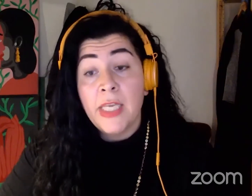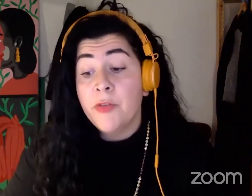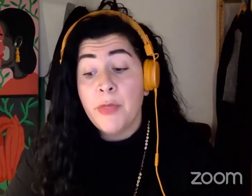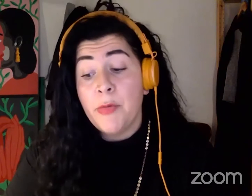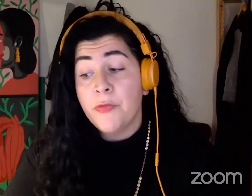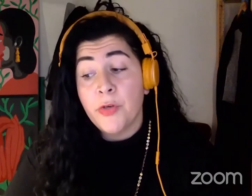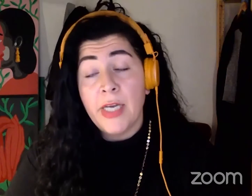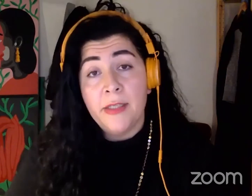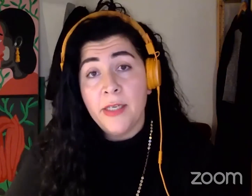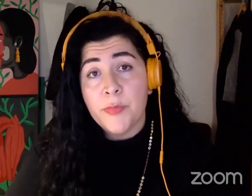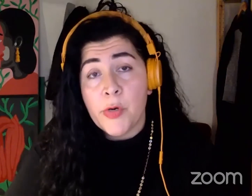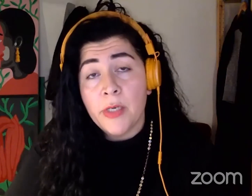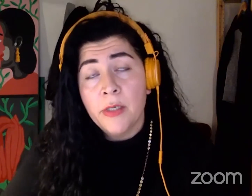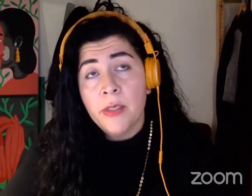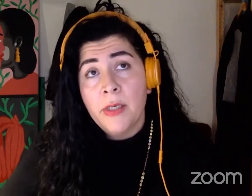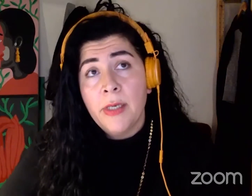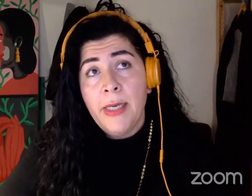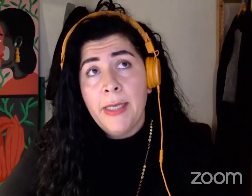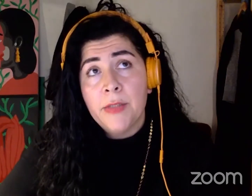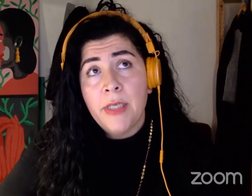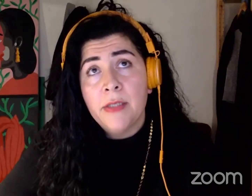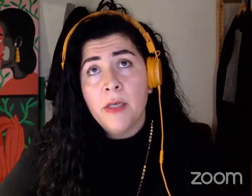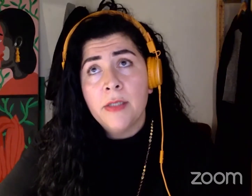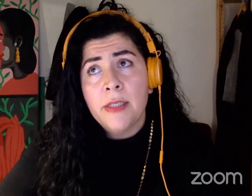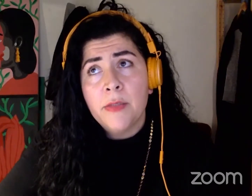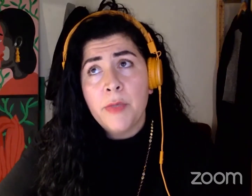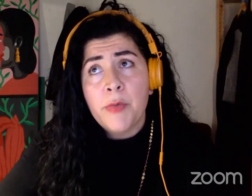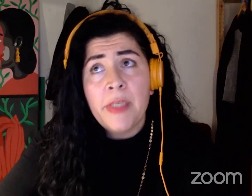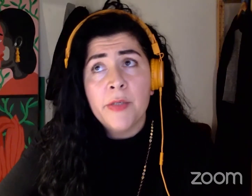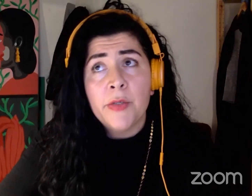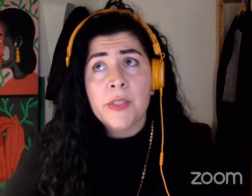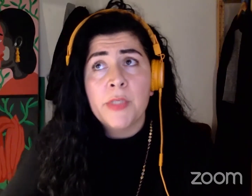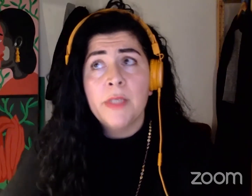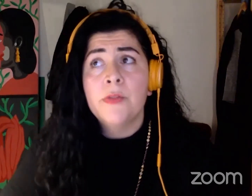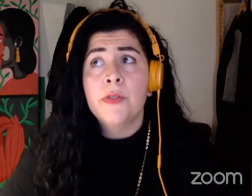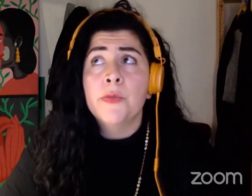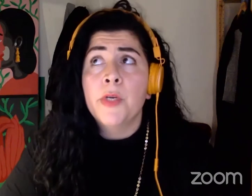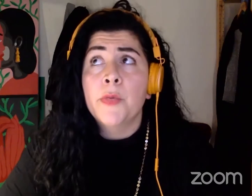even maybe before the idea is born and in on when we meet the audience we don't work with